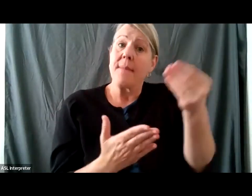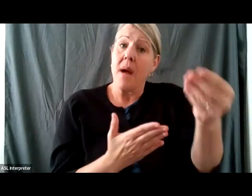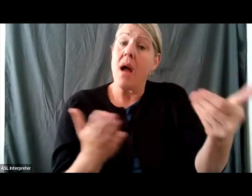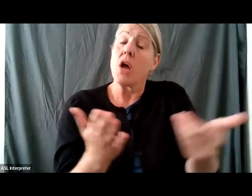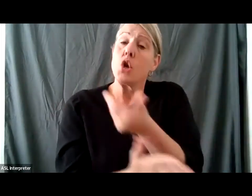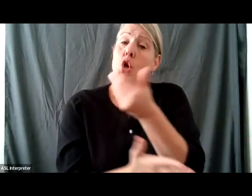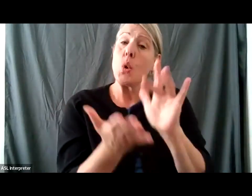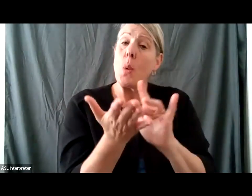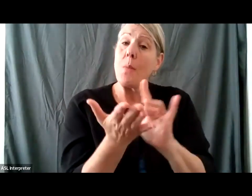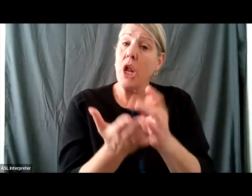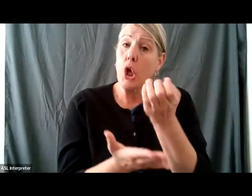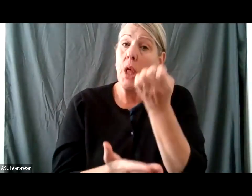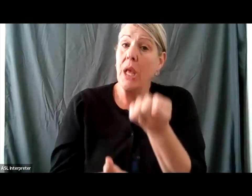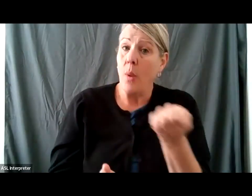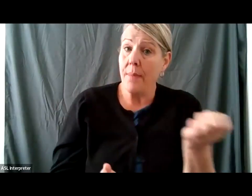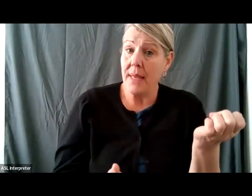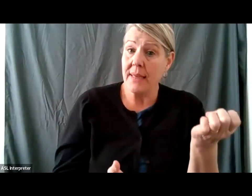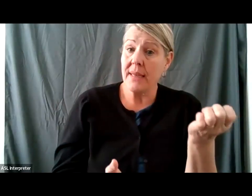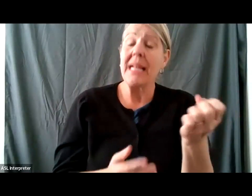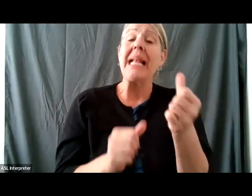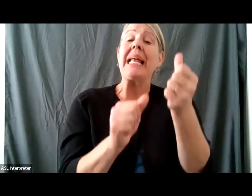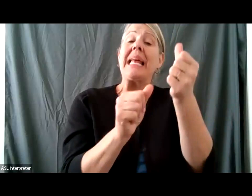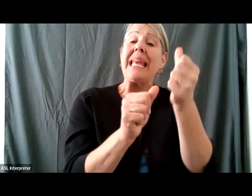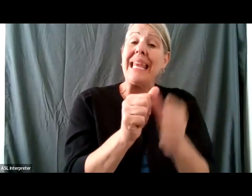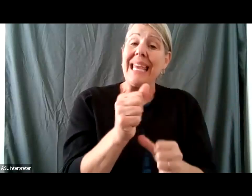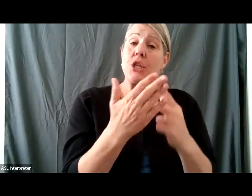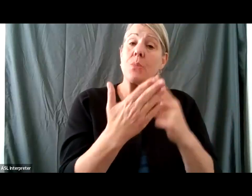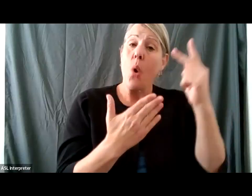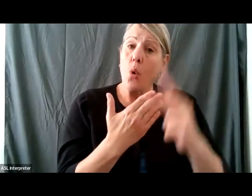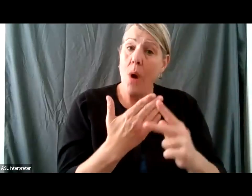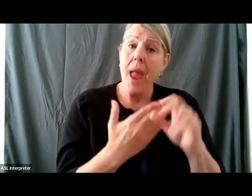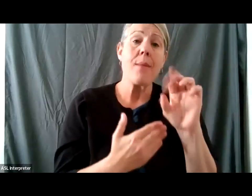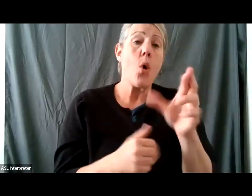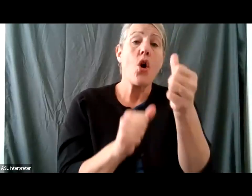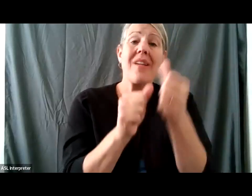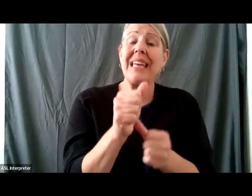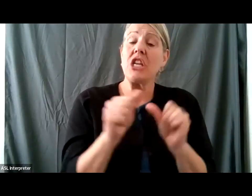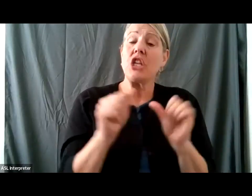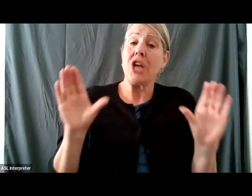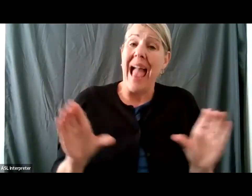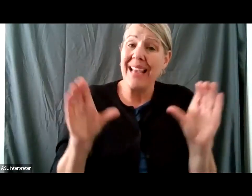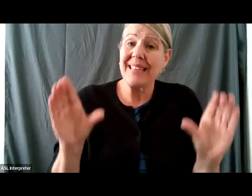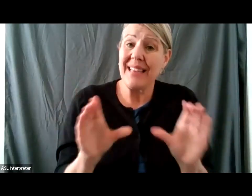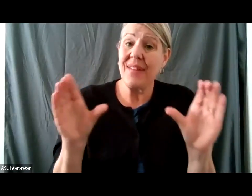each program or activity that they run that uses medical equipment must be readily accessible